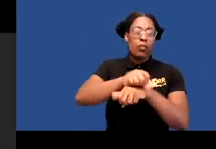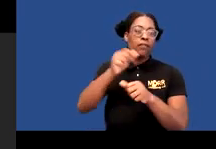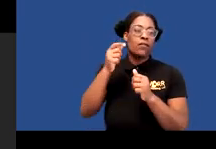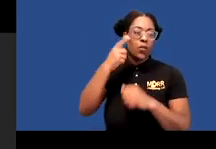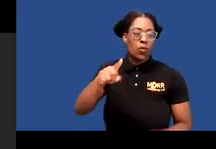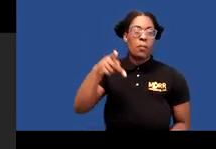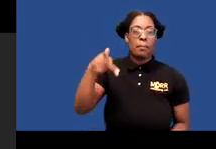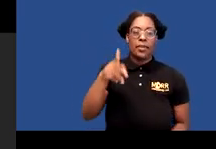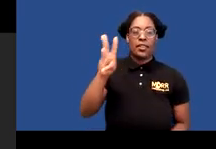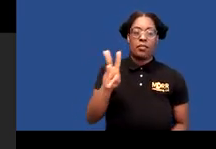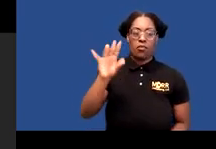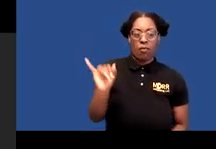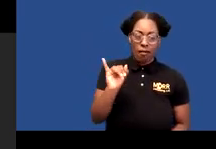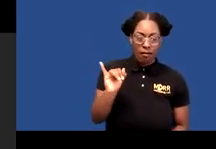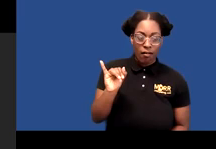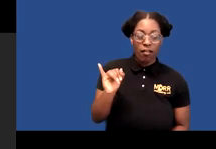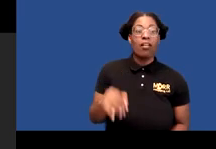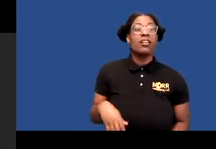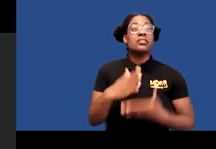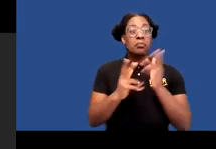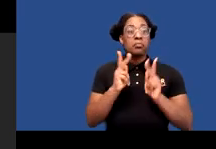We've got some representation from HBCUs [Historically Black Colleges and Universities]